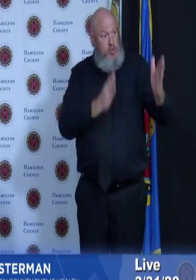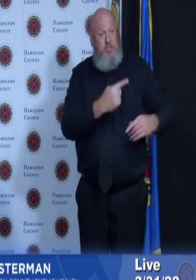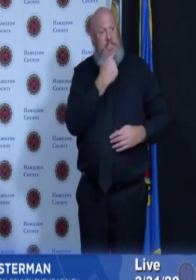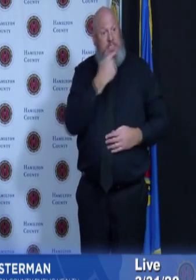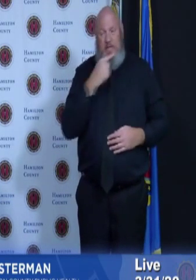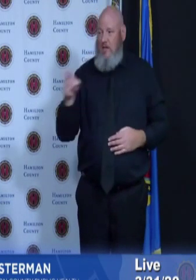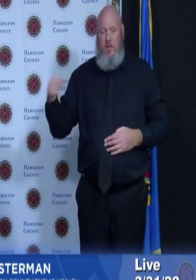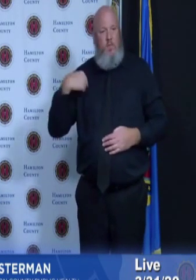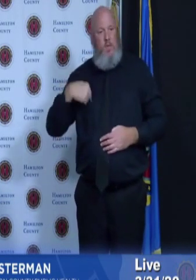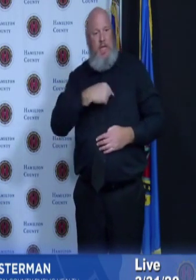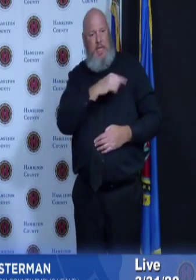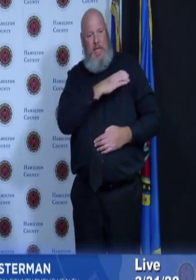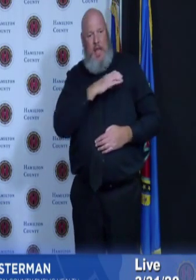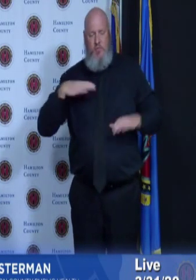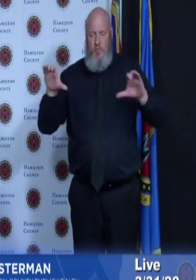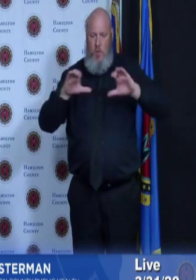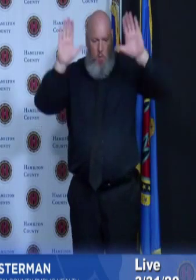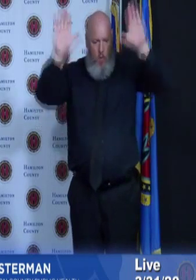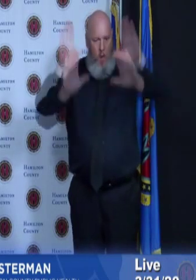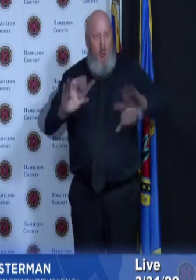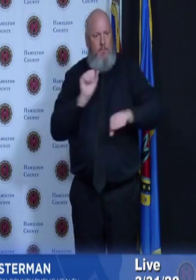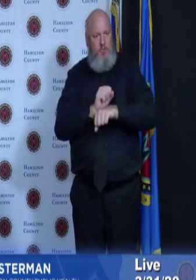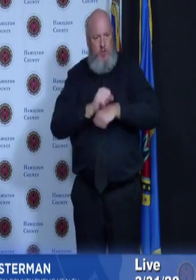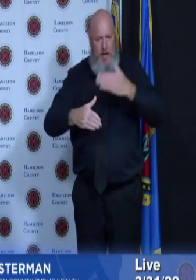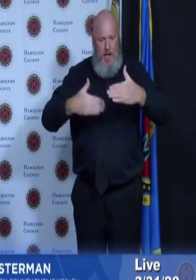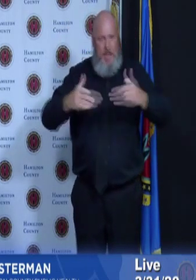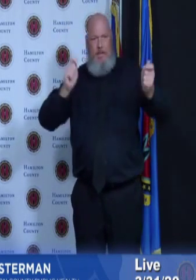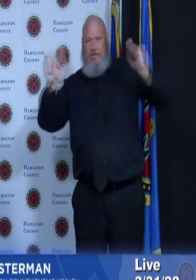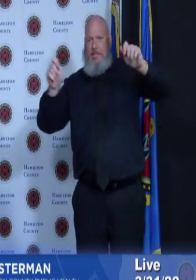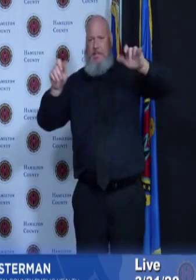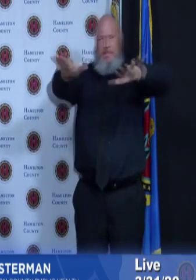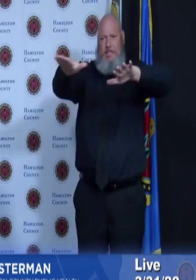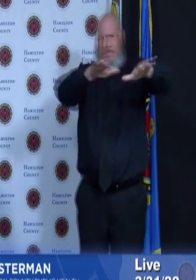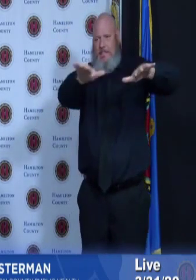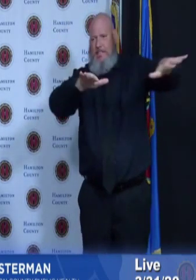are are essential and which are not so until that happens my team is also